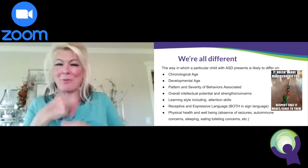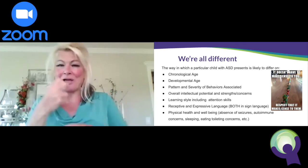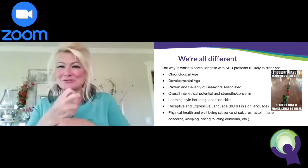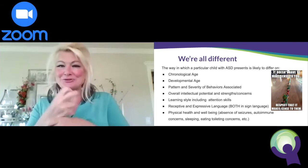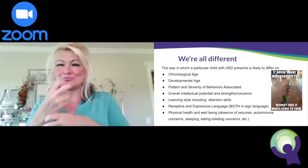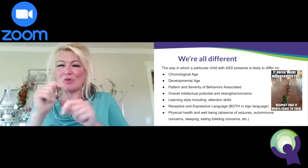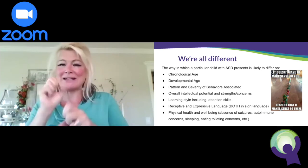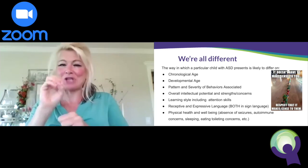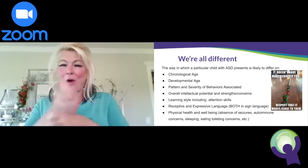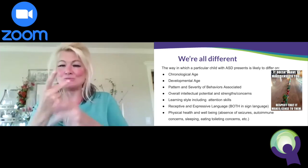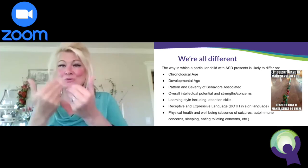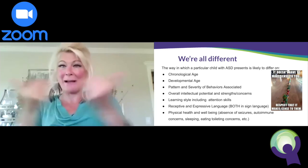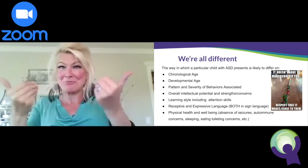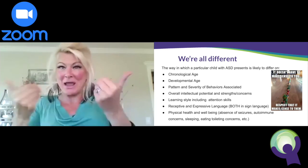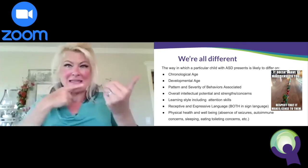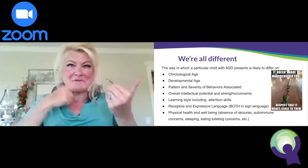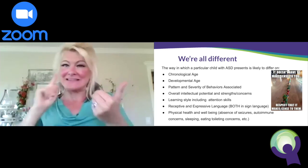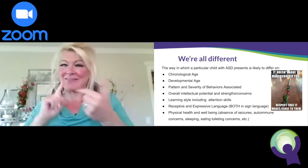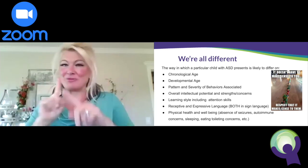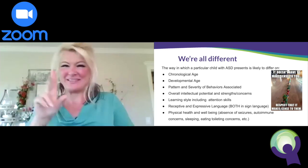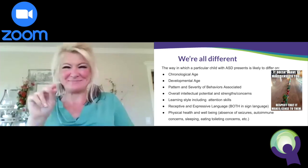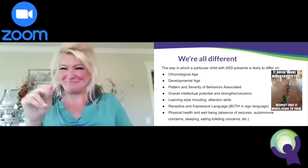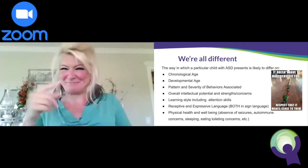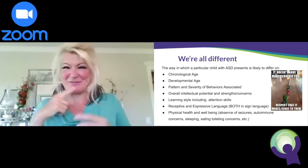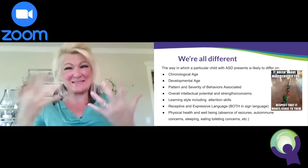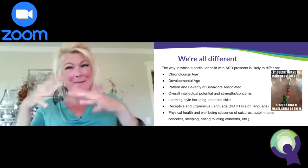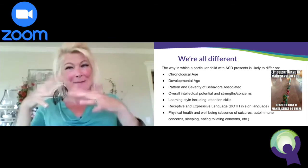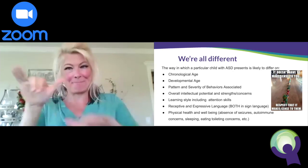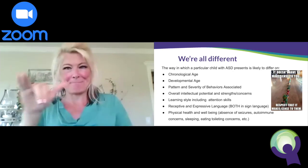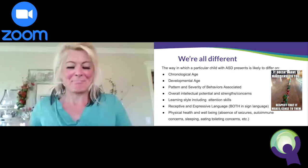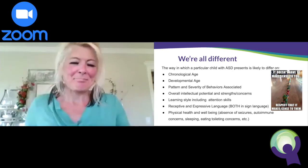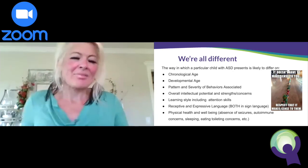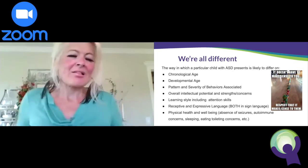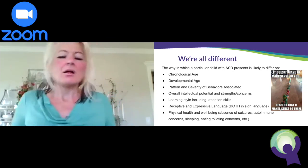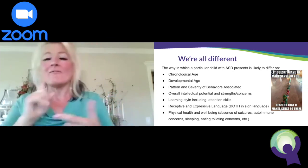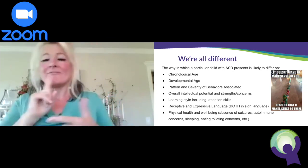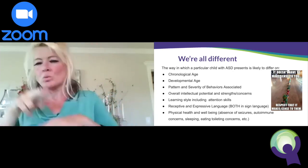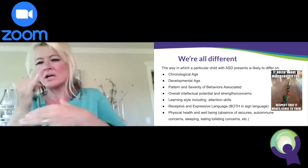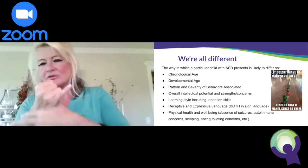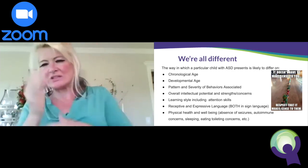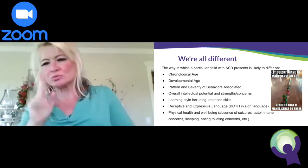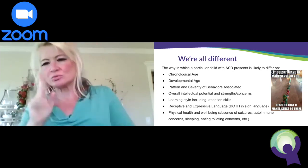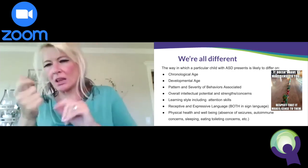parameters as other kids that are hearing and autistic. It's it's not really separate, really we can approach it